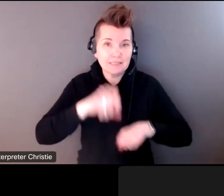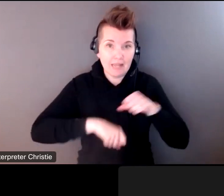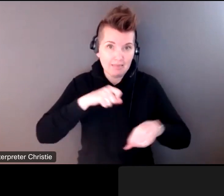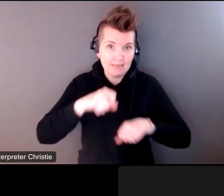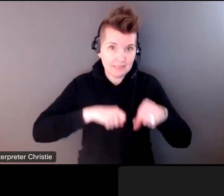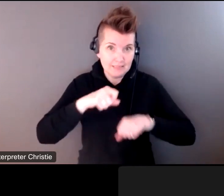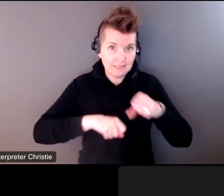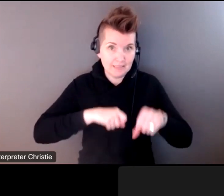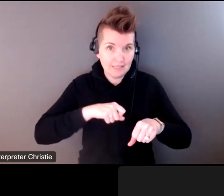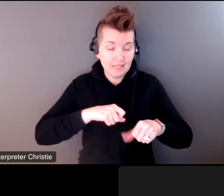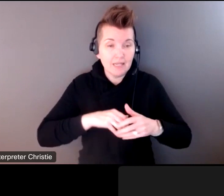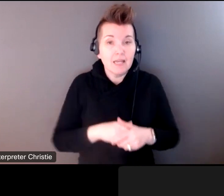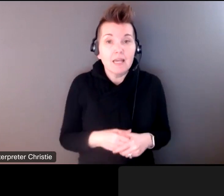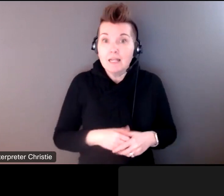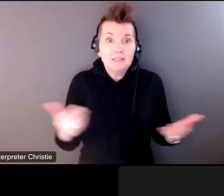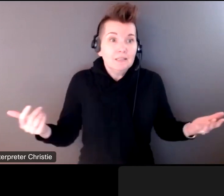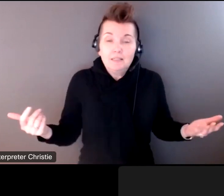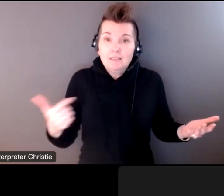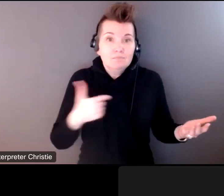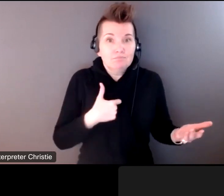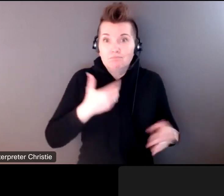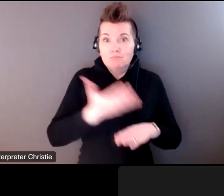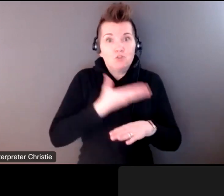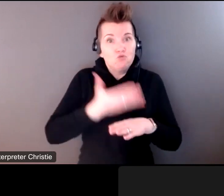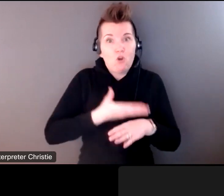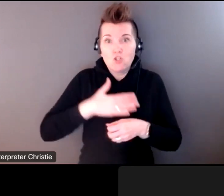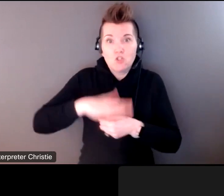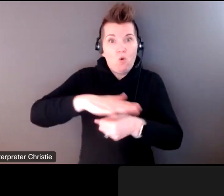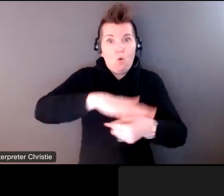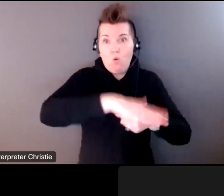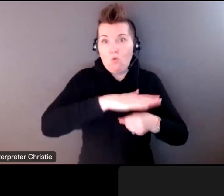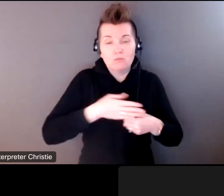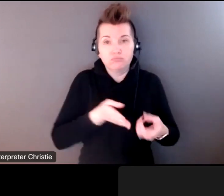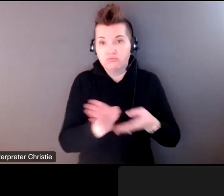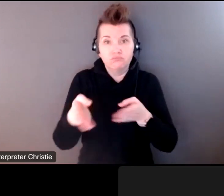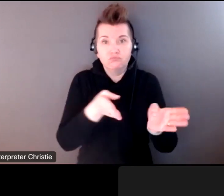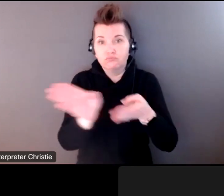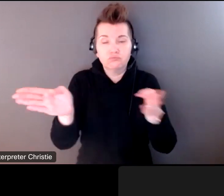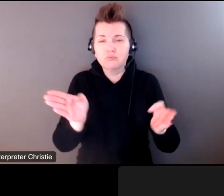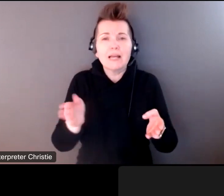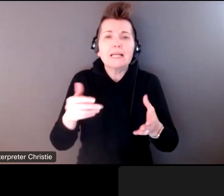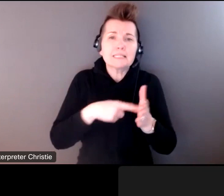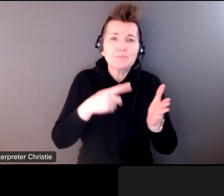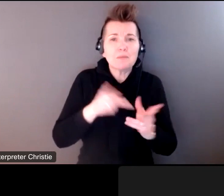So I go through many construction zones and we go to the flaggers and spotters, but that's not really the point I want to get across.